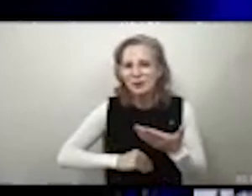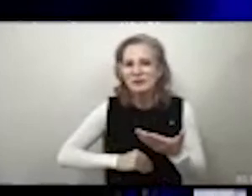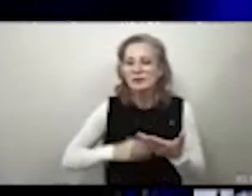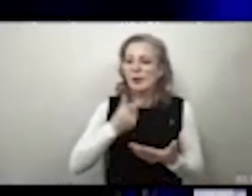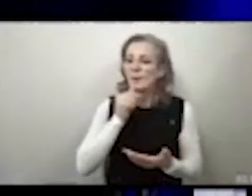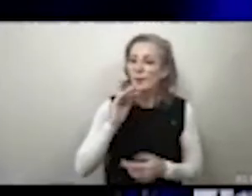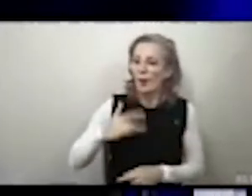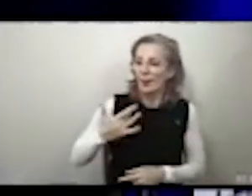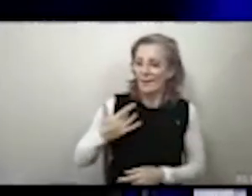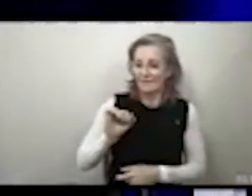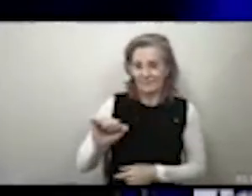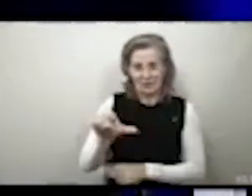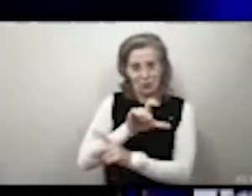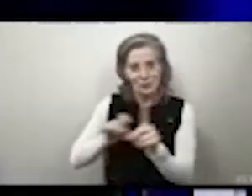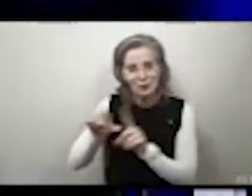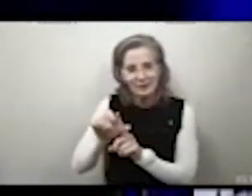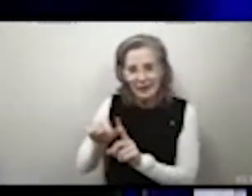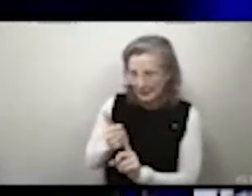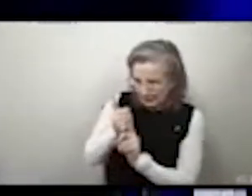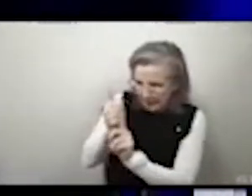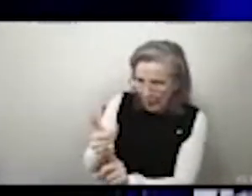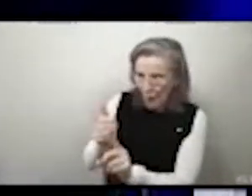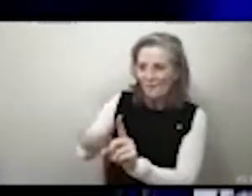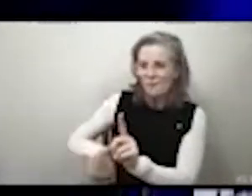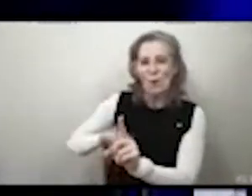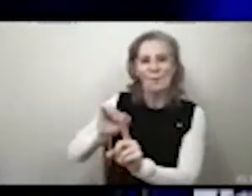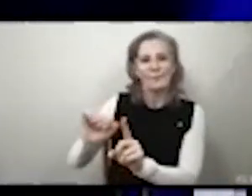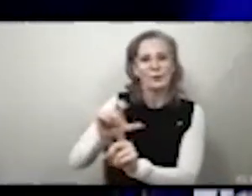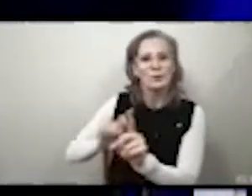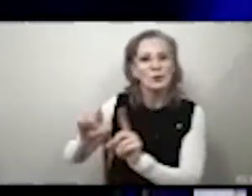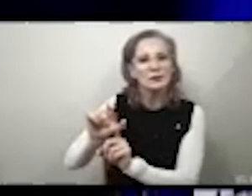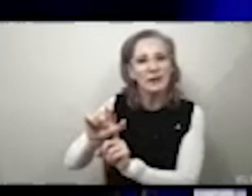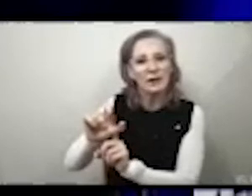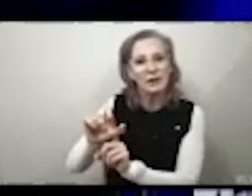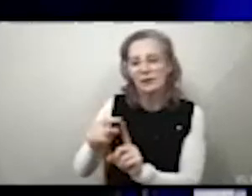own communities in a self-directed way, have much better life outcomes than